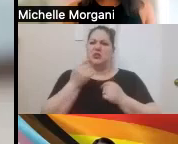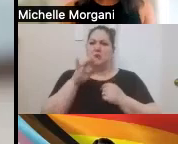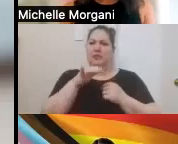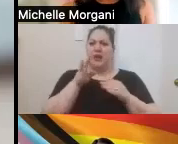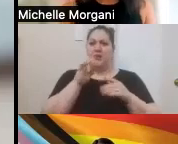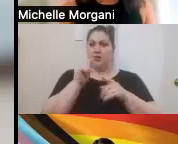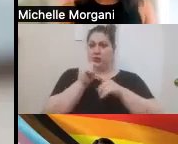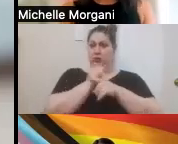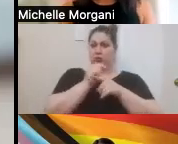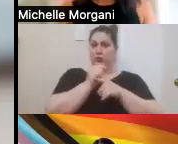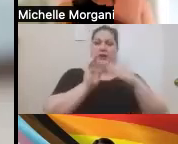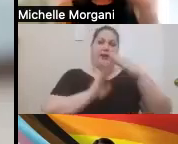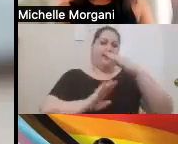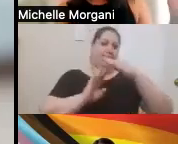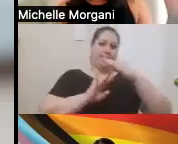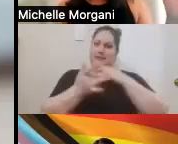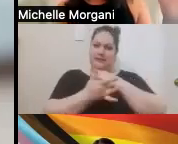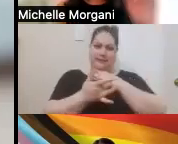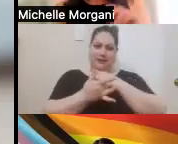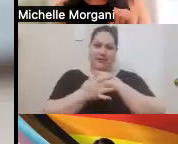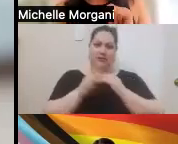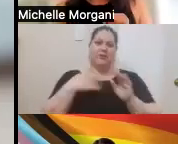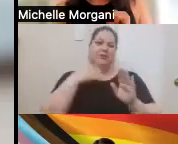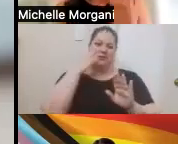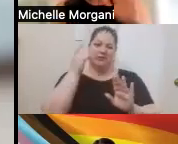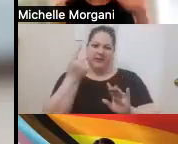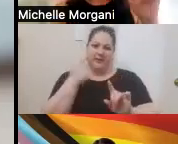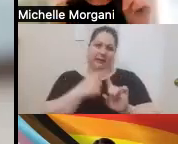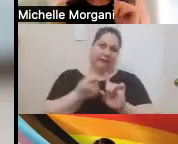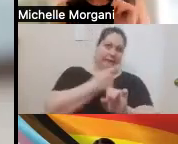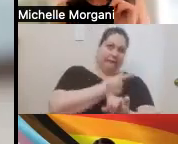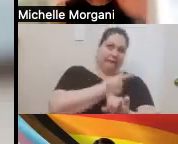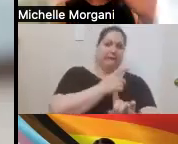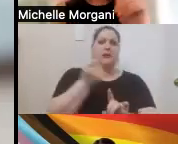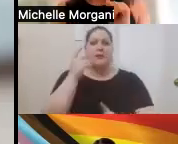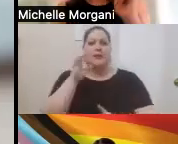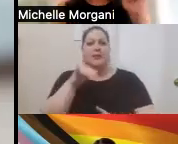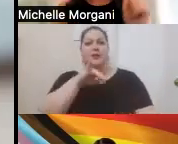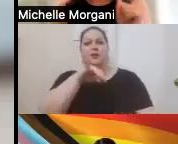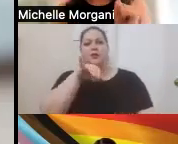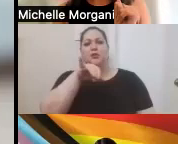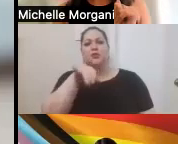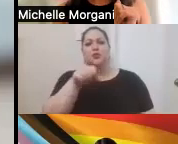So I'm going a little off the cuff here to say things like the JAWS or screen readers.